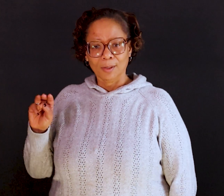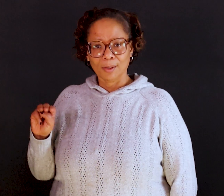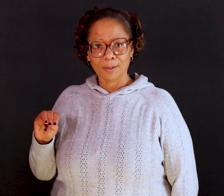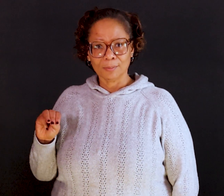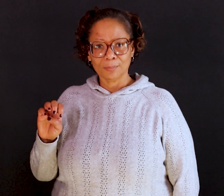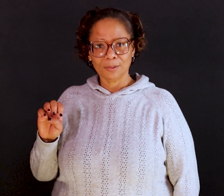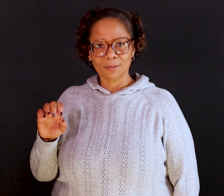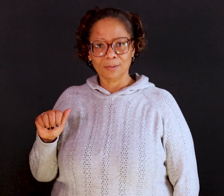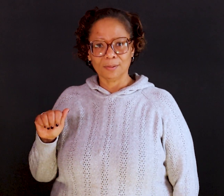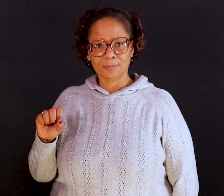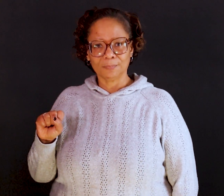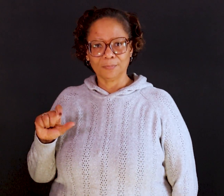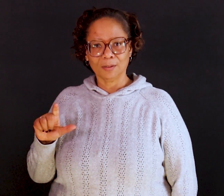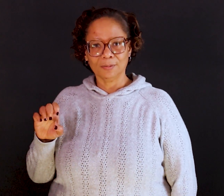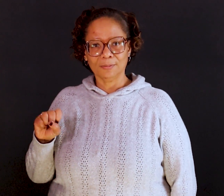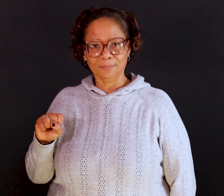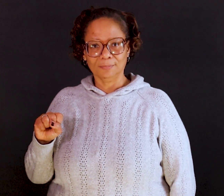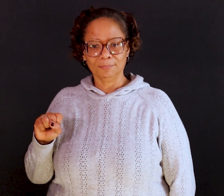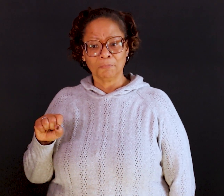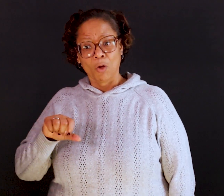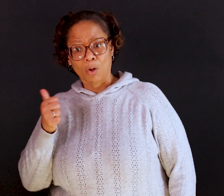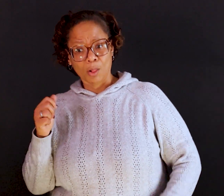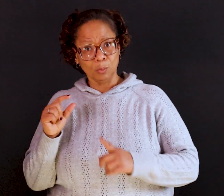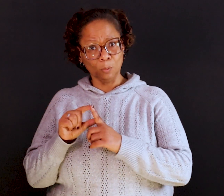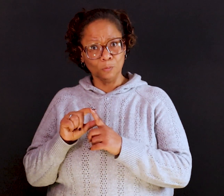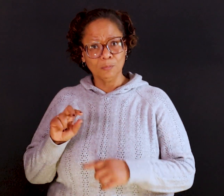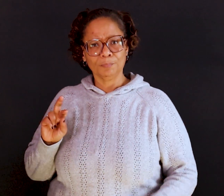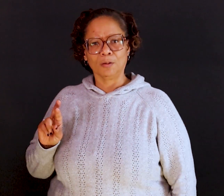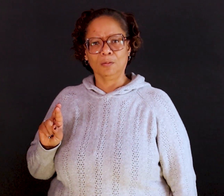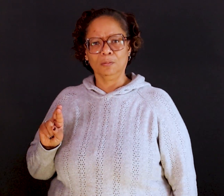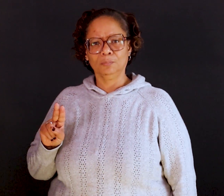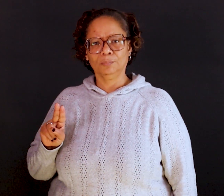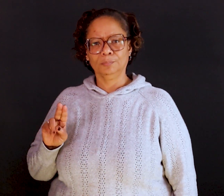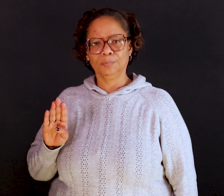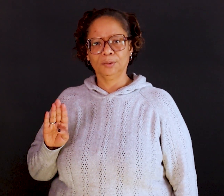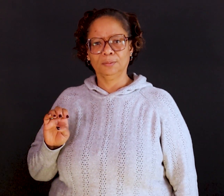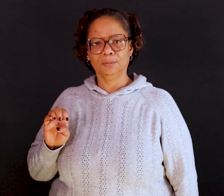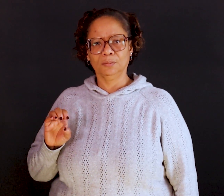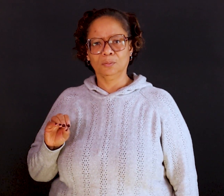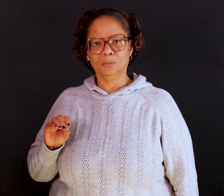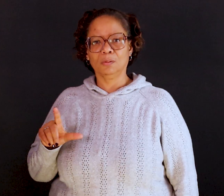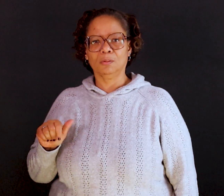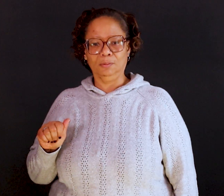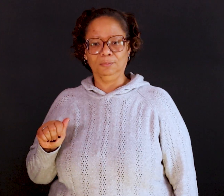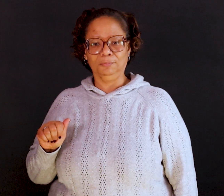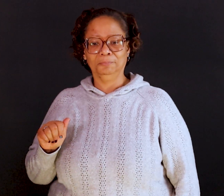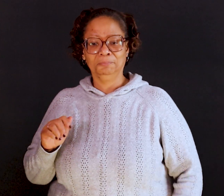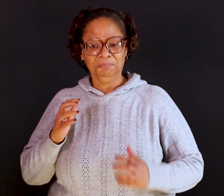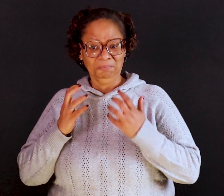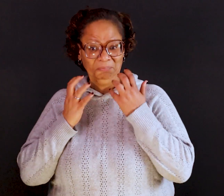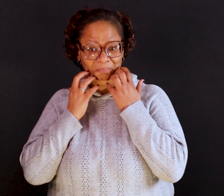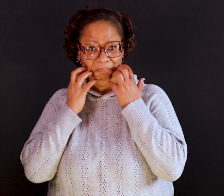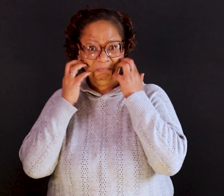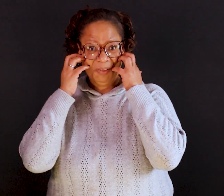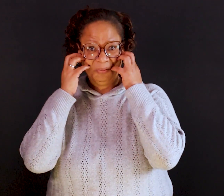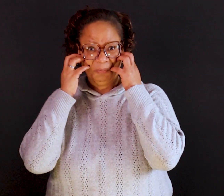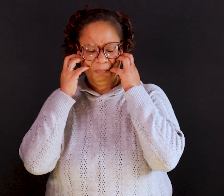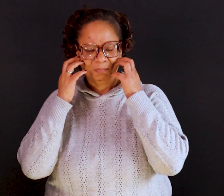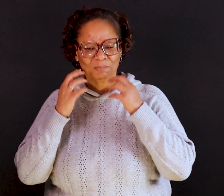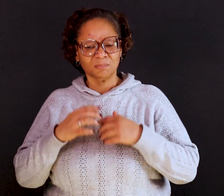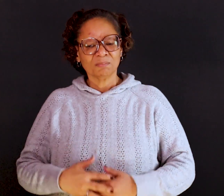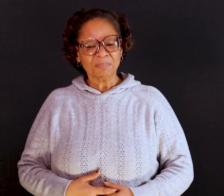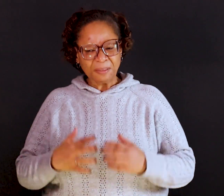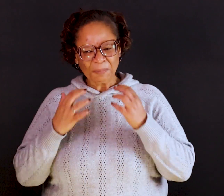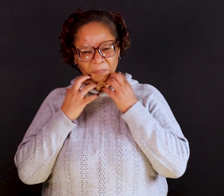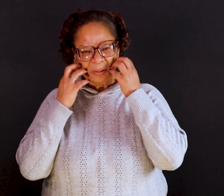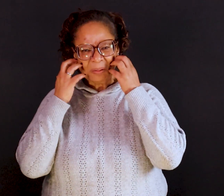Measles, (Rubeola)